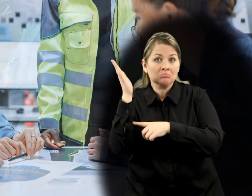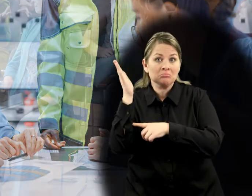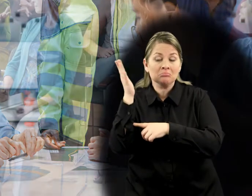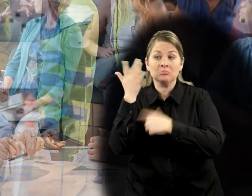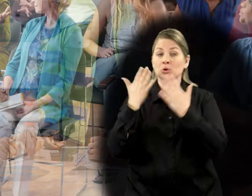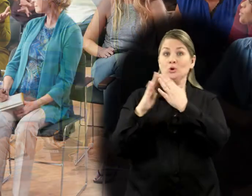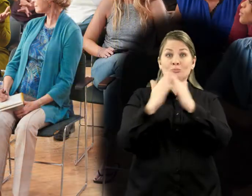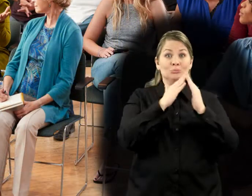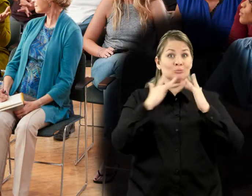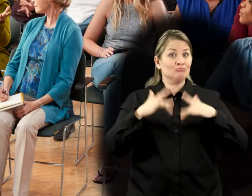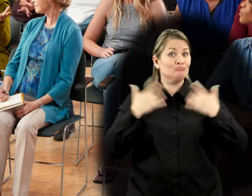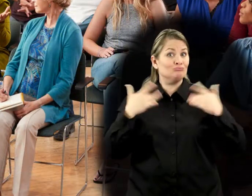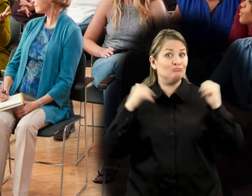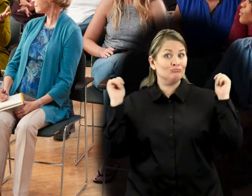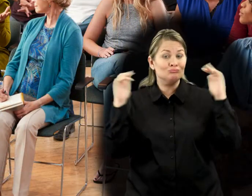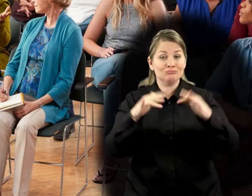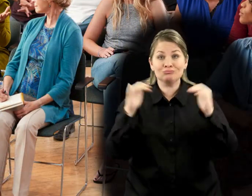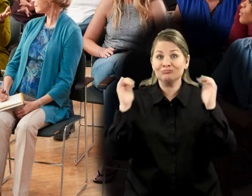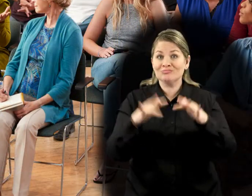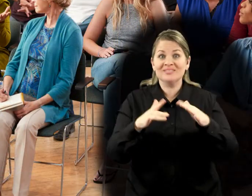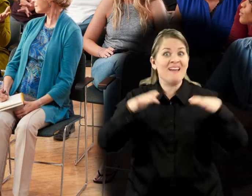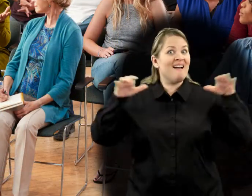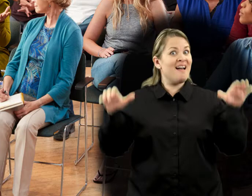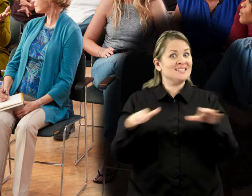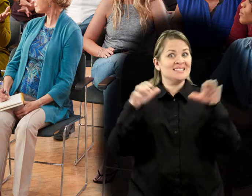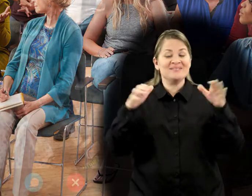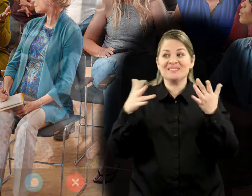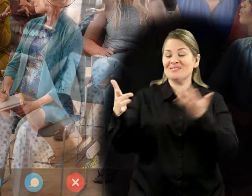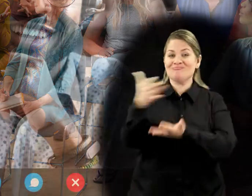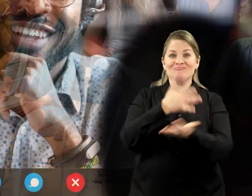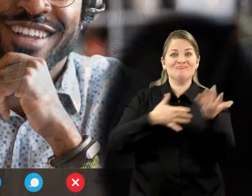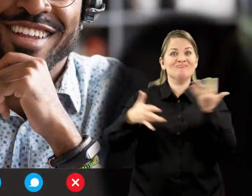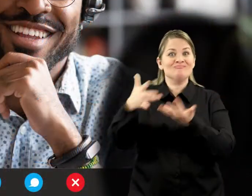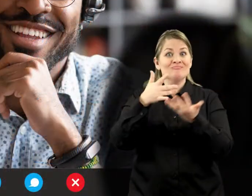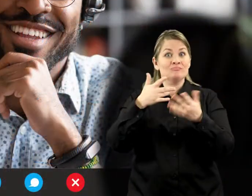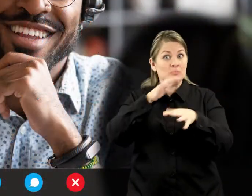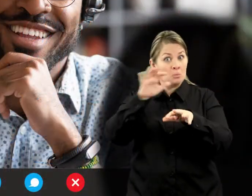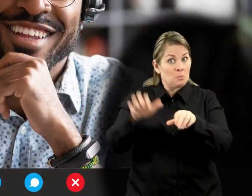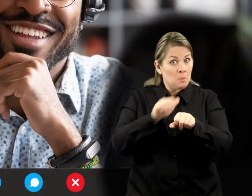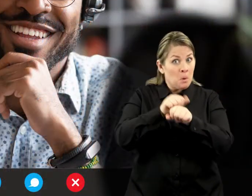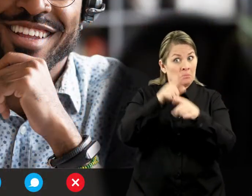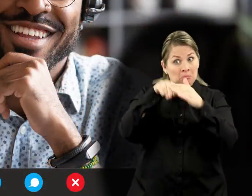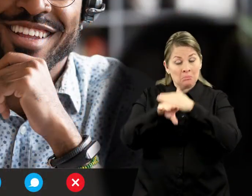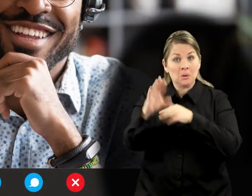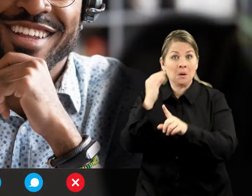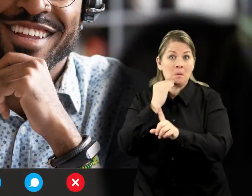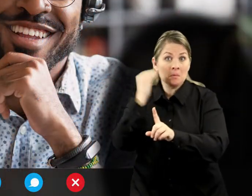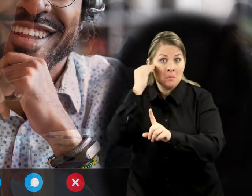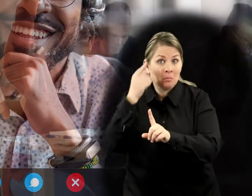at community events and activities, during in-home appointments,